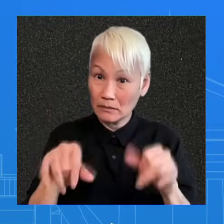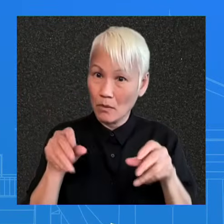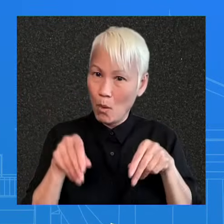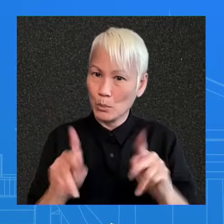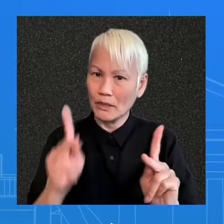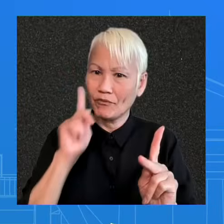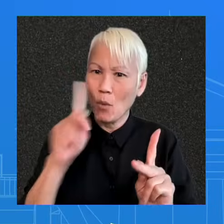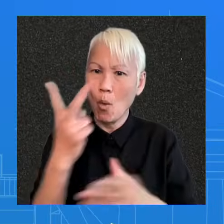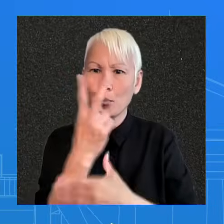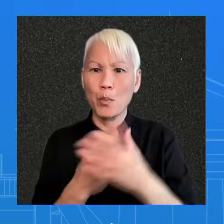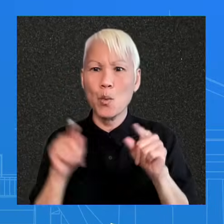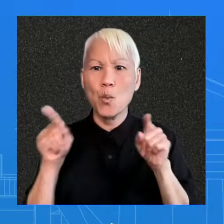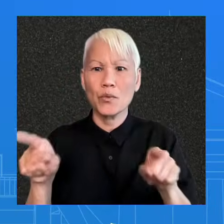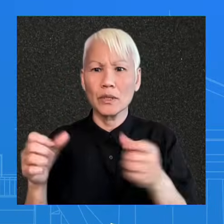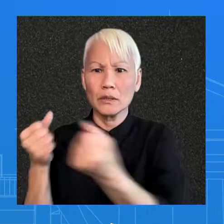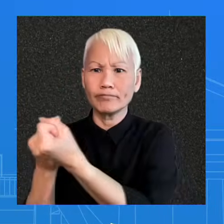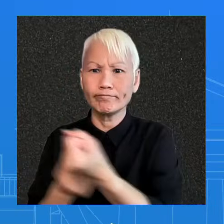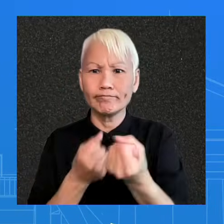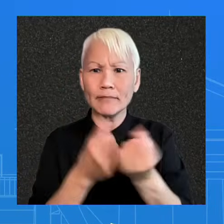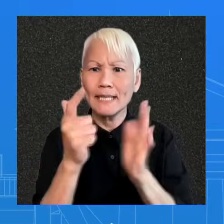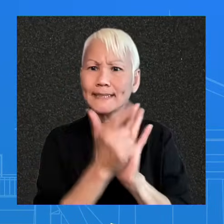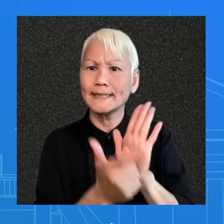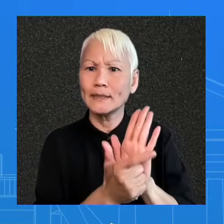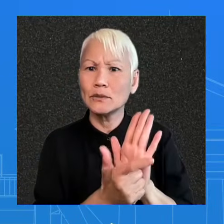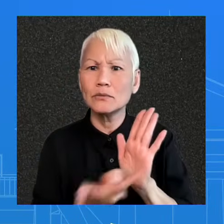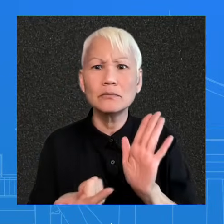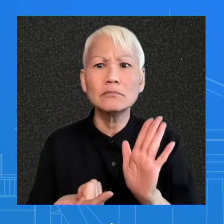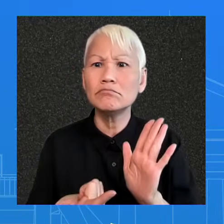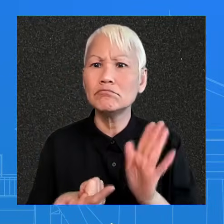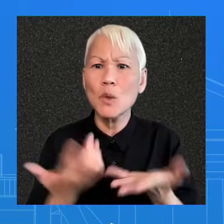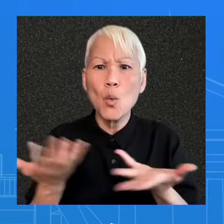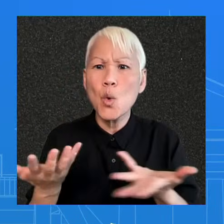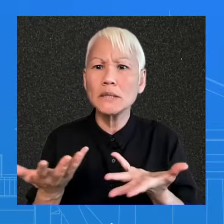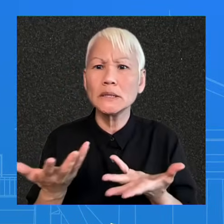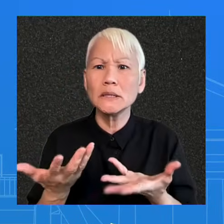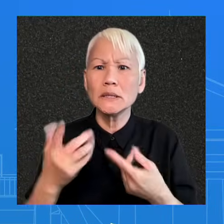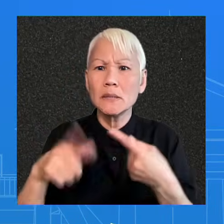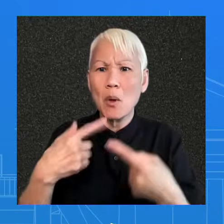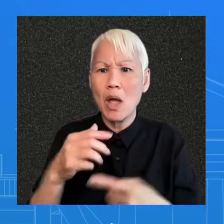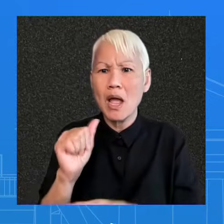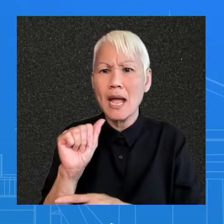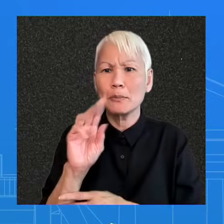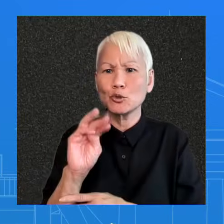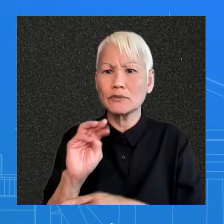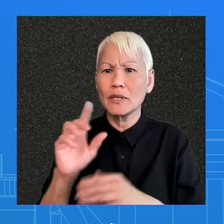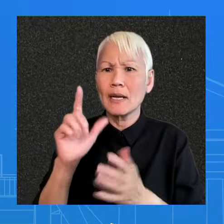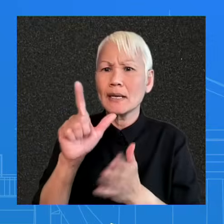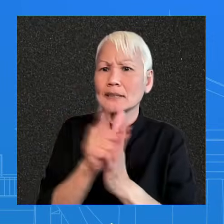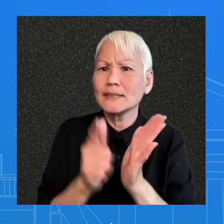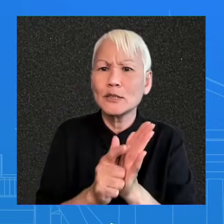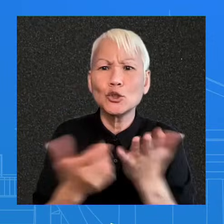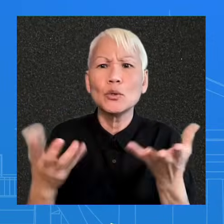And what is next on these --on this administration's legislative agenda? Ms. Jean-Pierre: Look, we --like I said, we've seen --under this President,